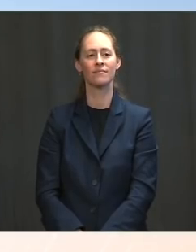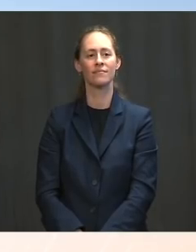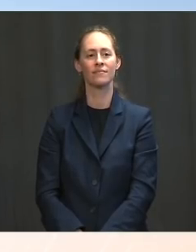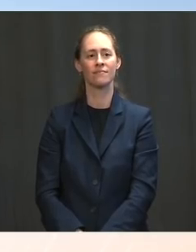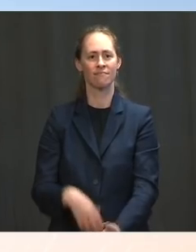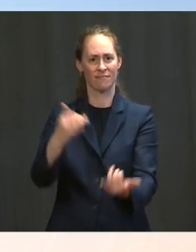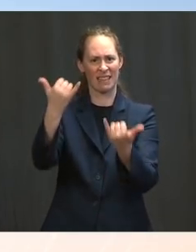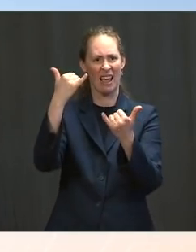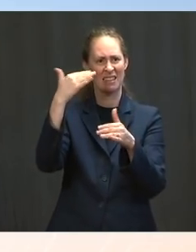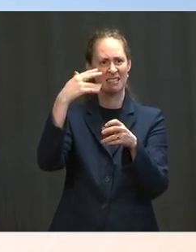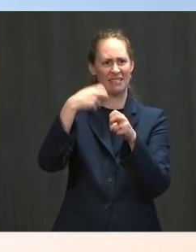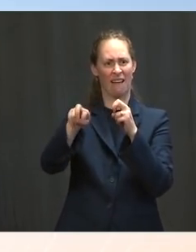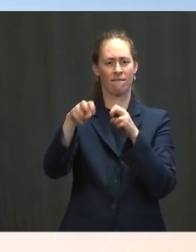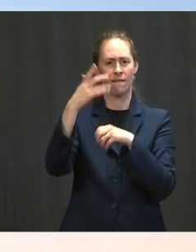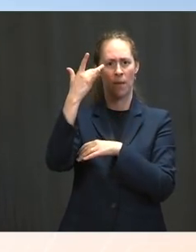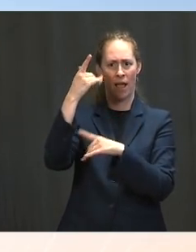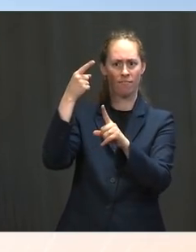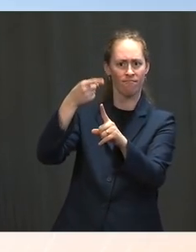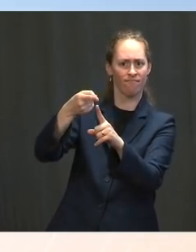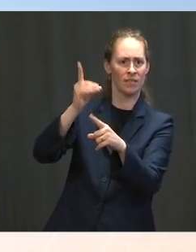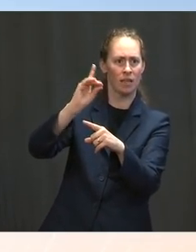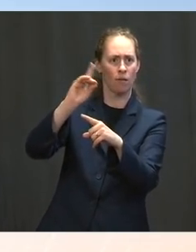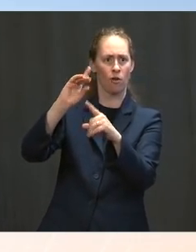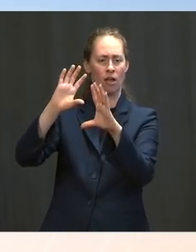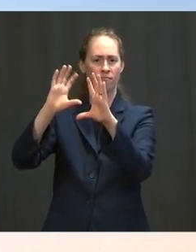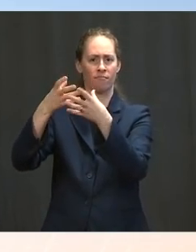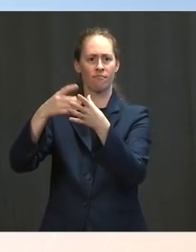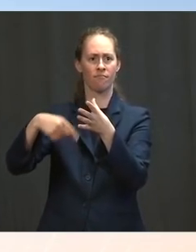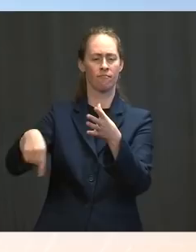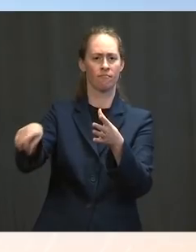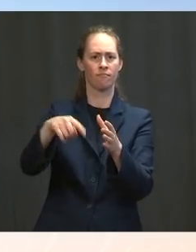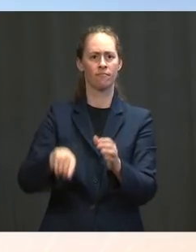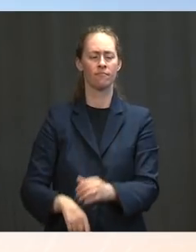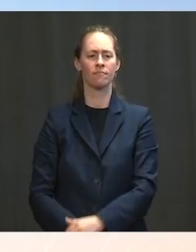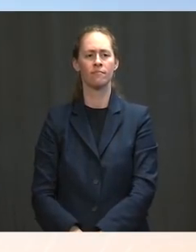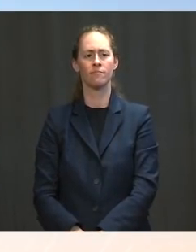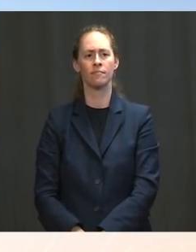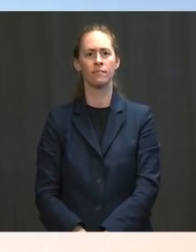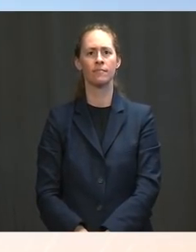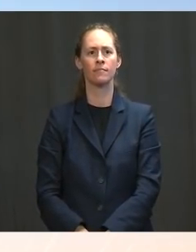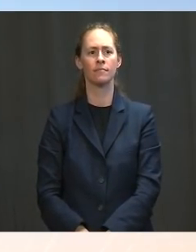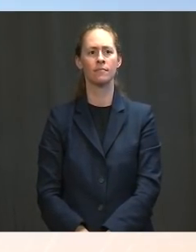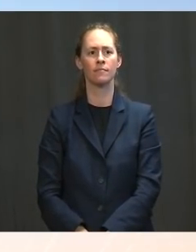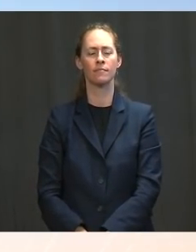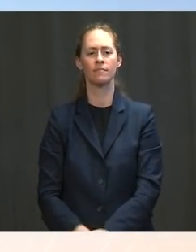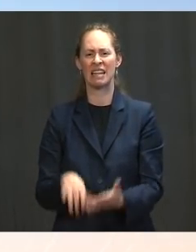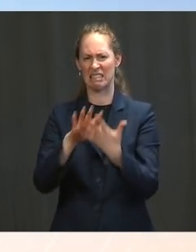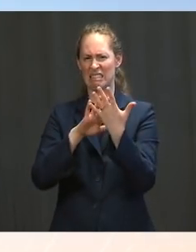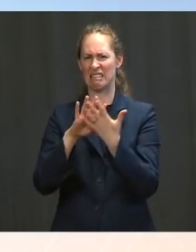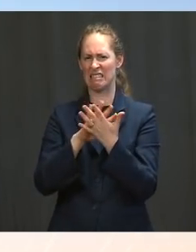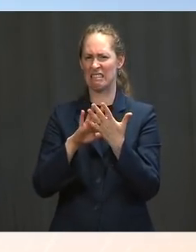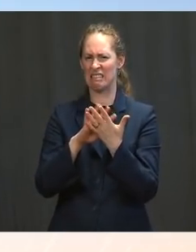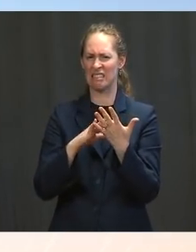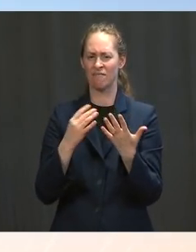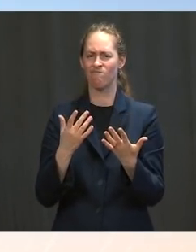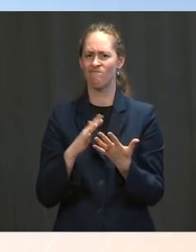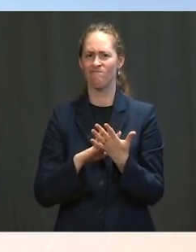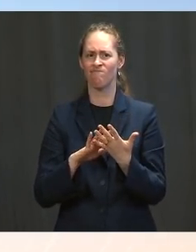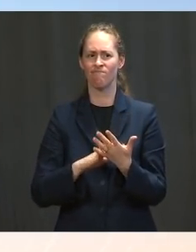In the county it's in -- McHenry -- Biden lost, Senator Durbin lost, and Representative Lauren Underwood -- who you've mentioned -- lost,